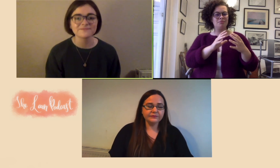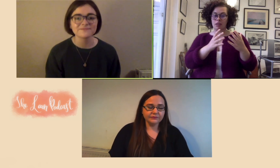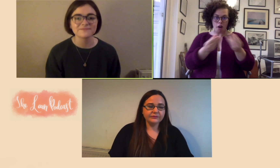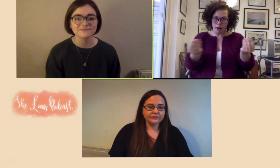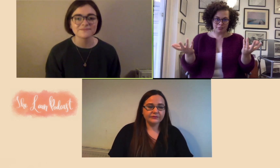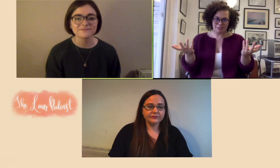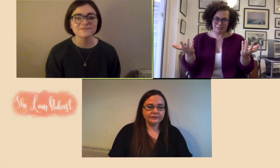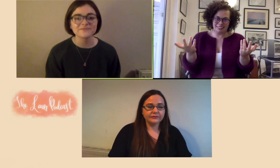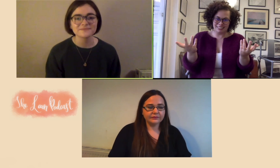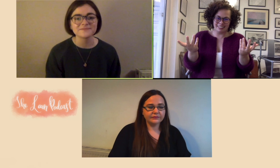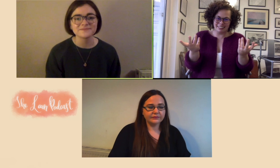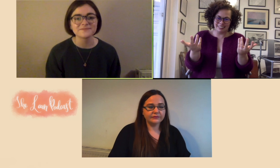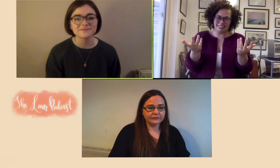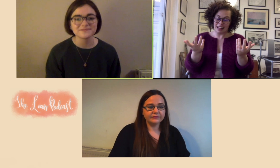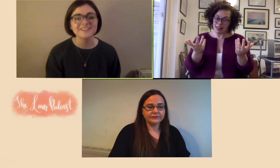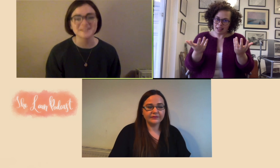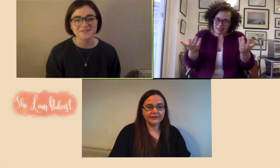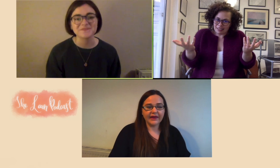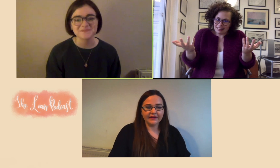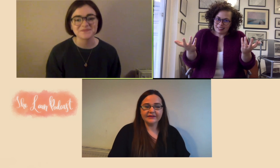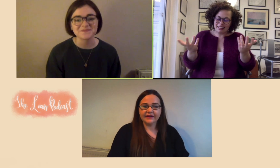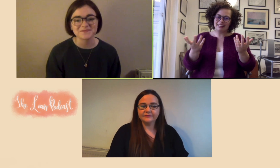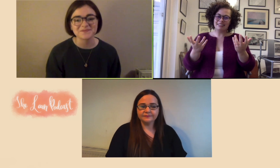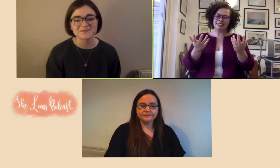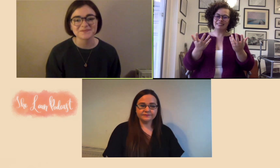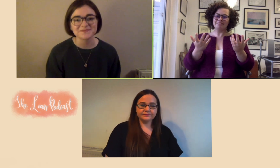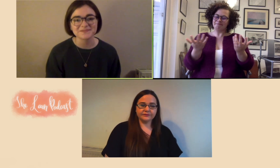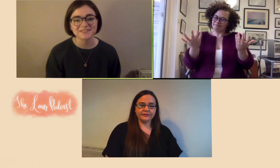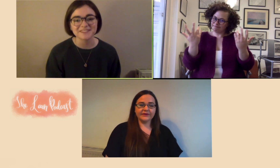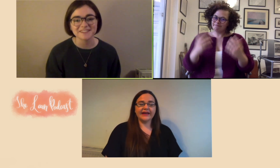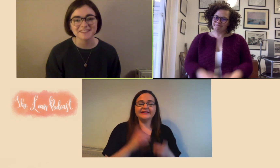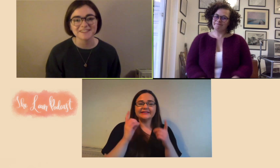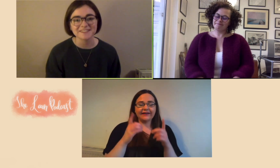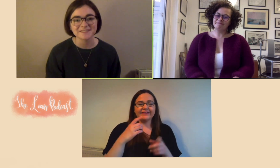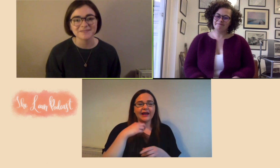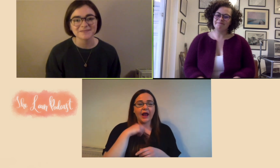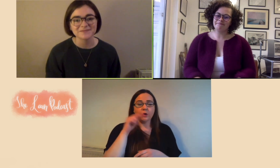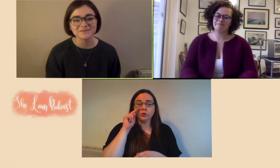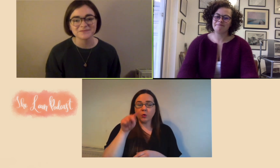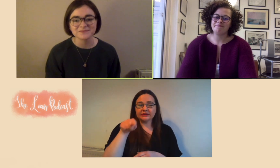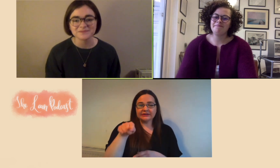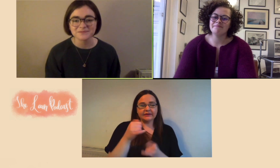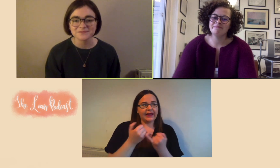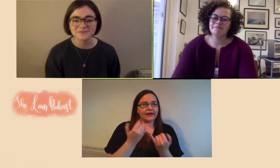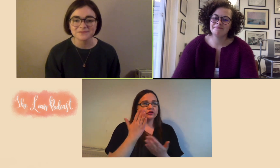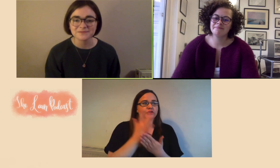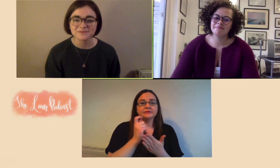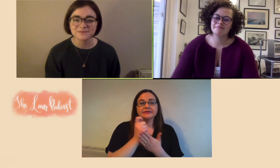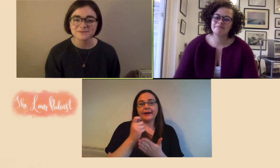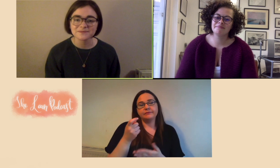that hearing deaf's relationship, interpreter deaf relationship, and that's completely gone now. Definitely.